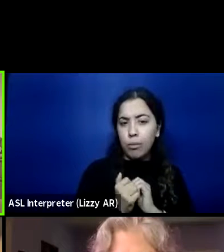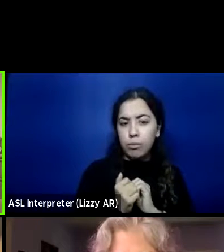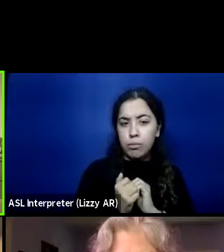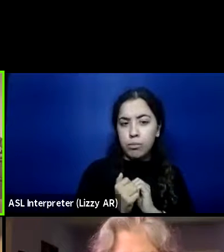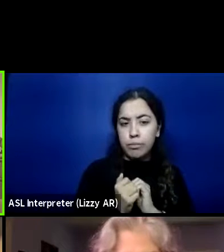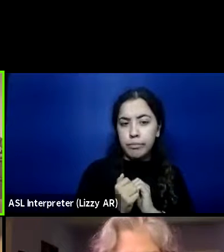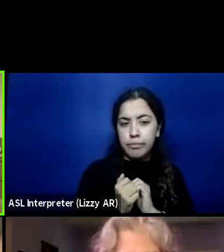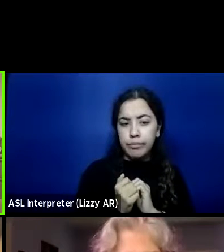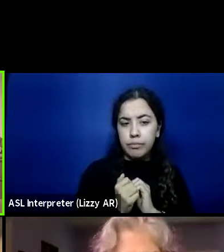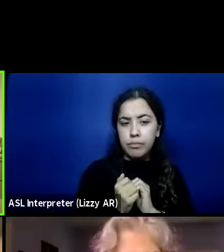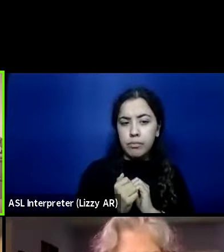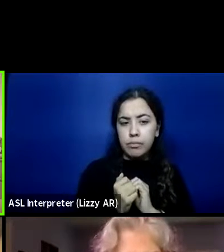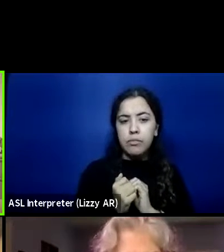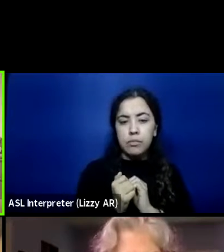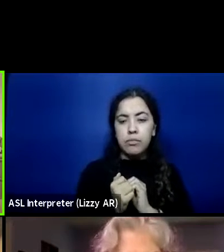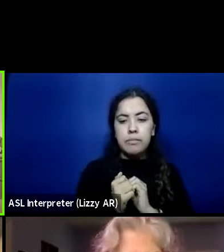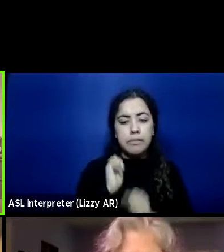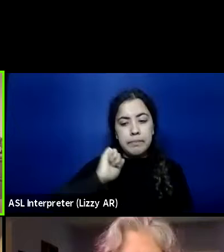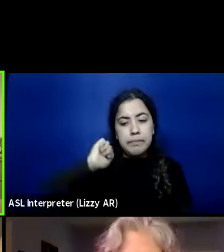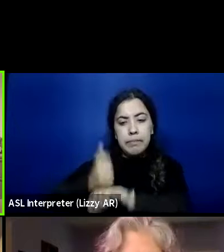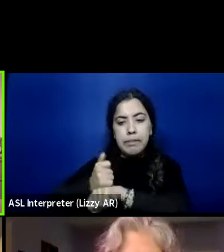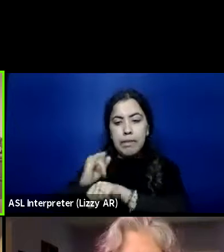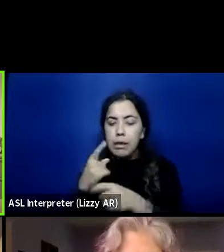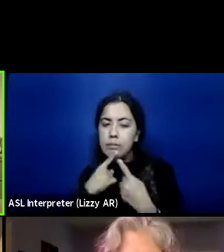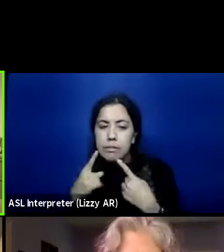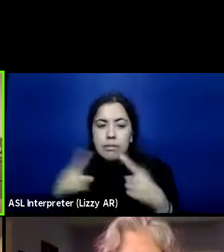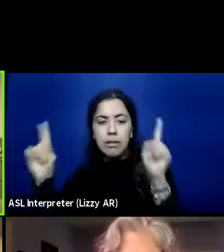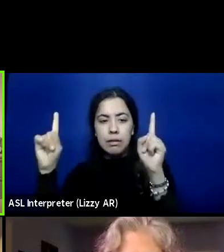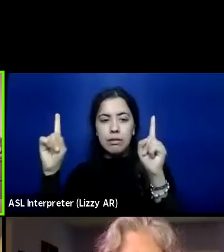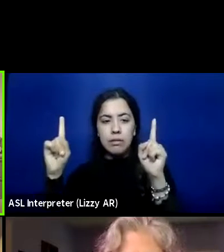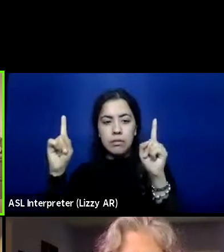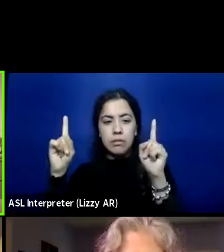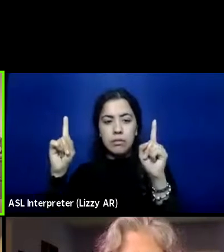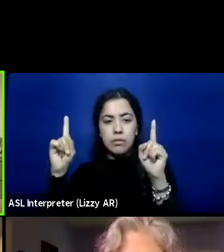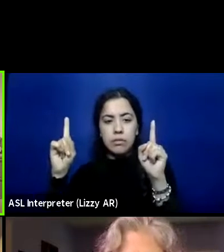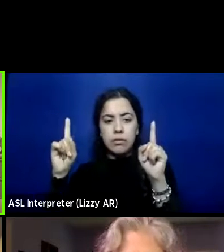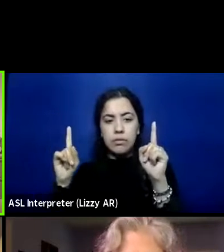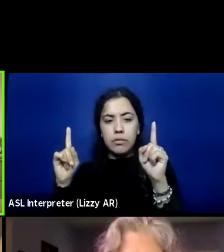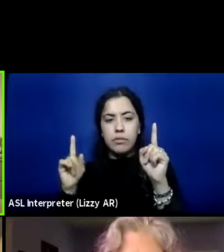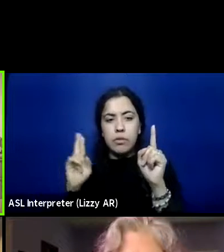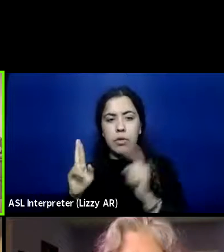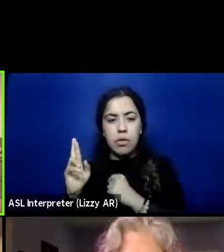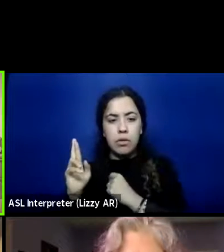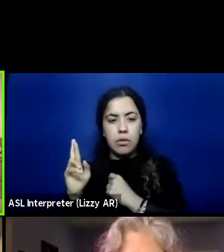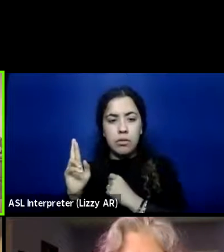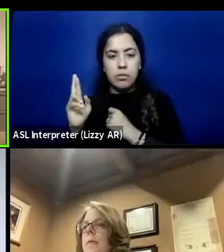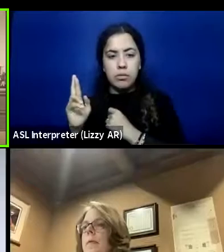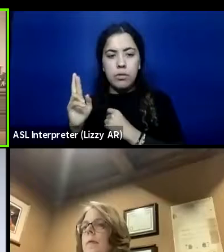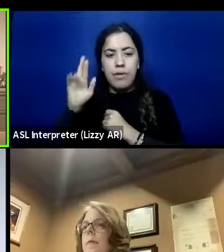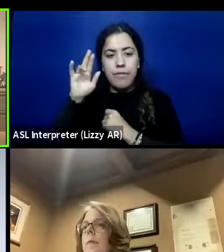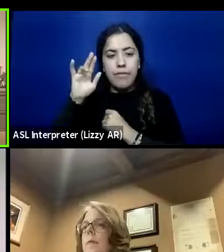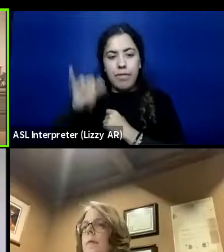but it was aimed in the direction of supporting military command and control,